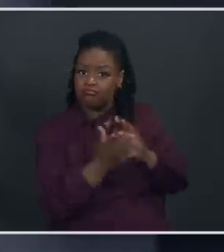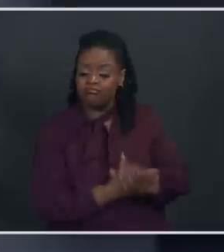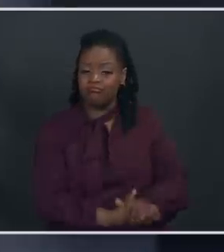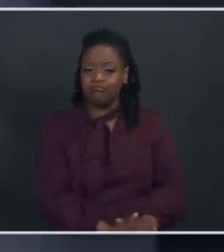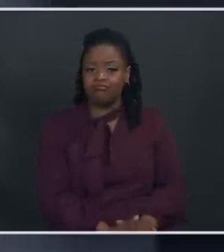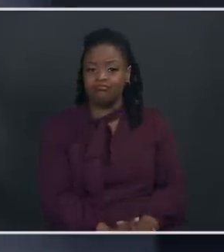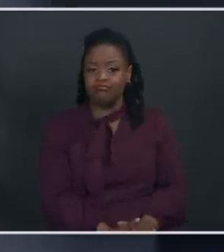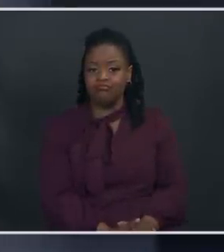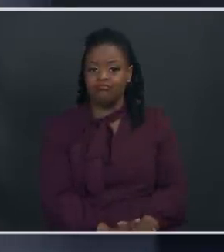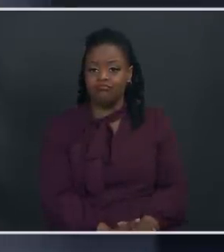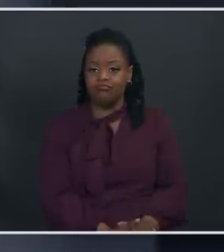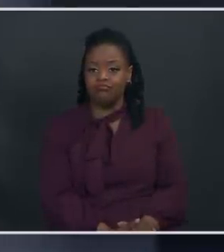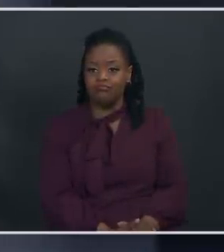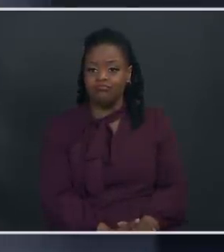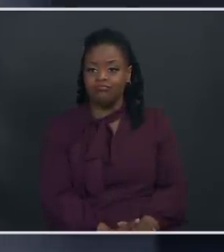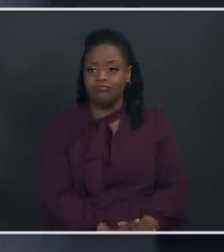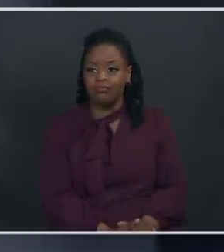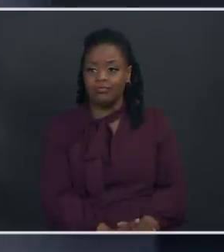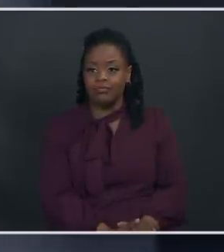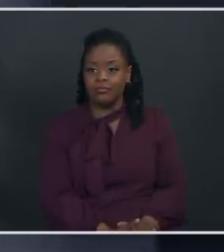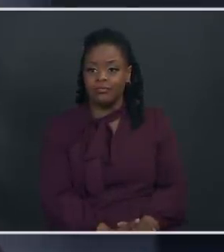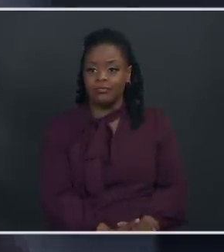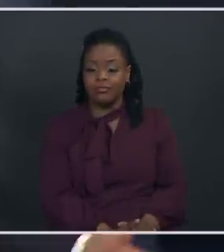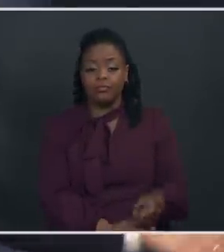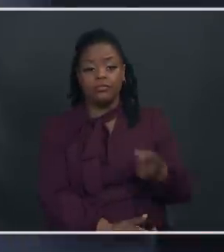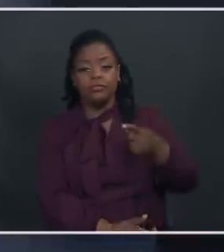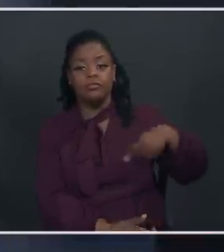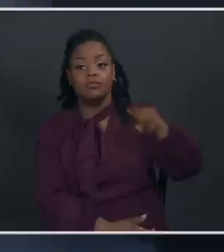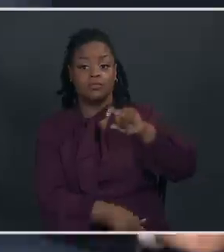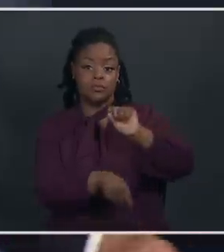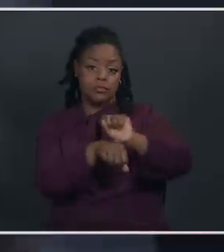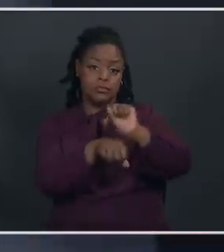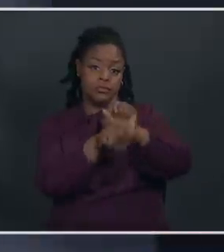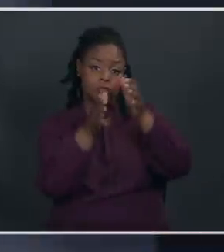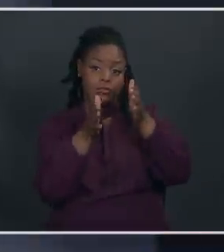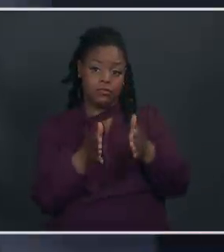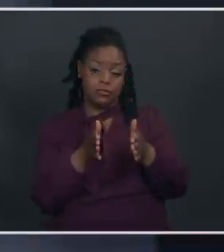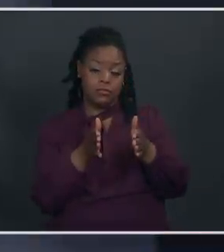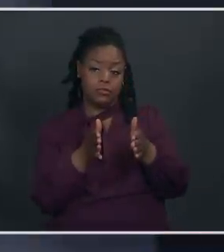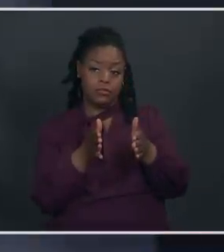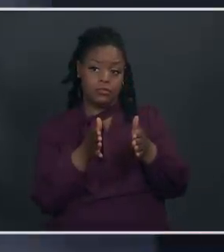With respect to those workers, no -- no two people are more --